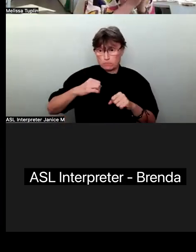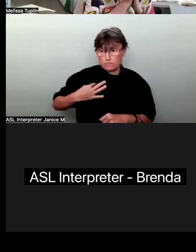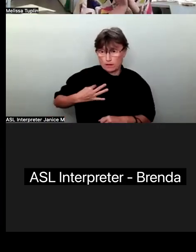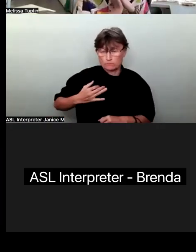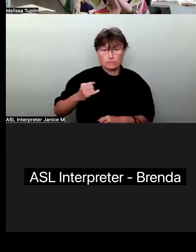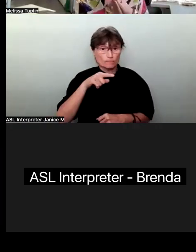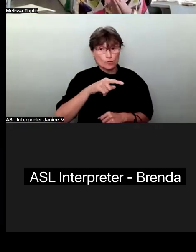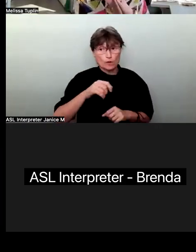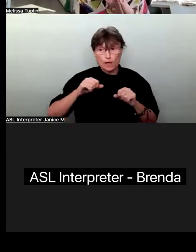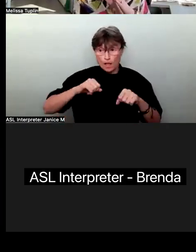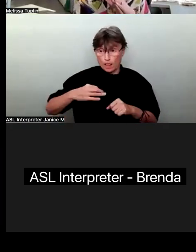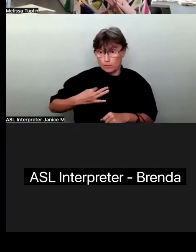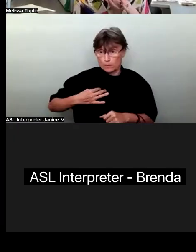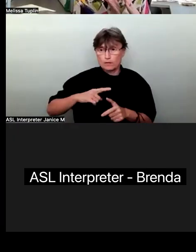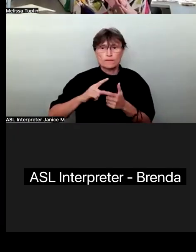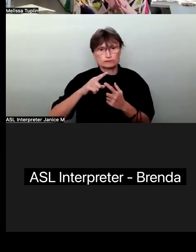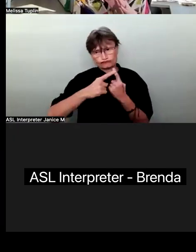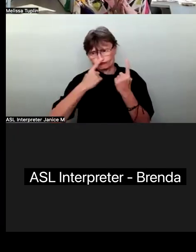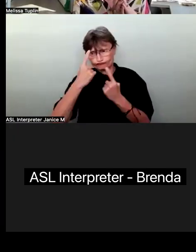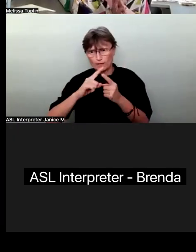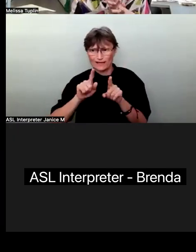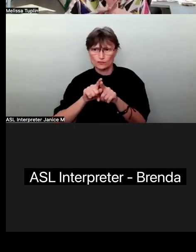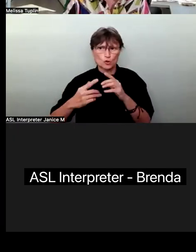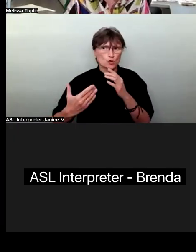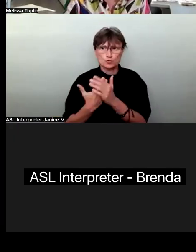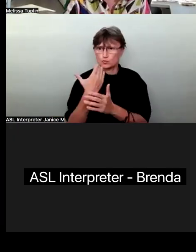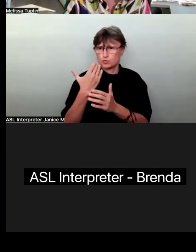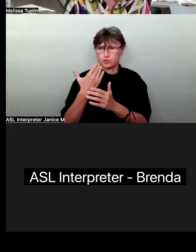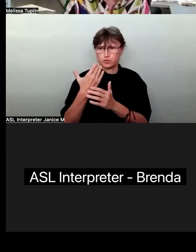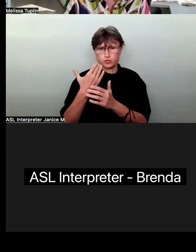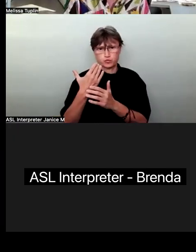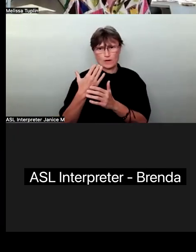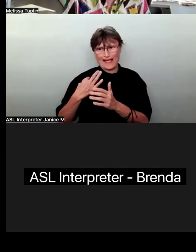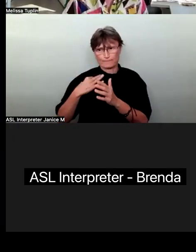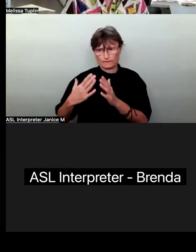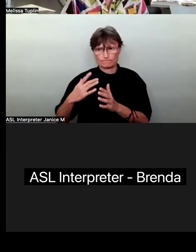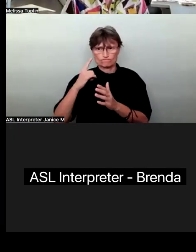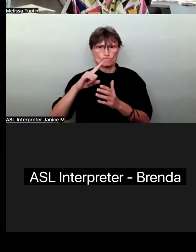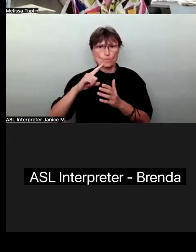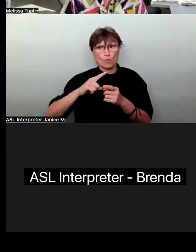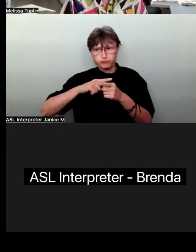Program or the New Applicant — Professional Arts Organizations One-Year Program. We are